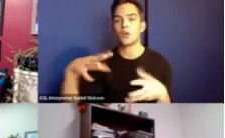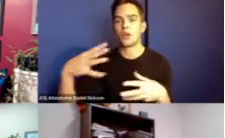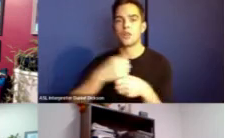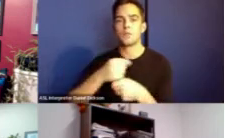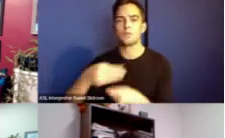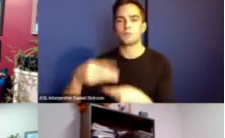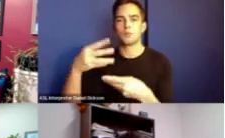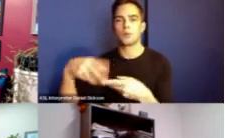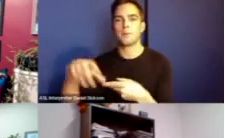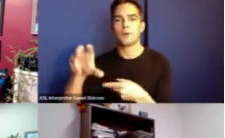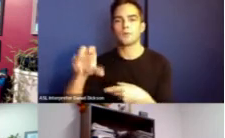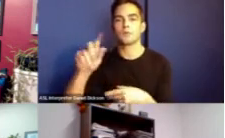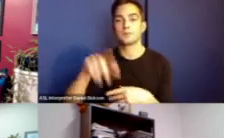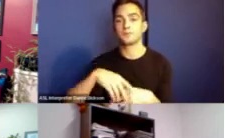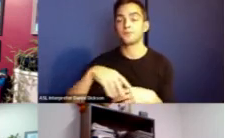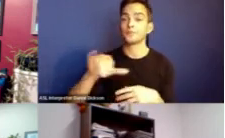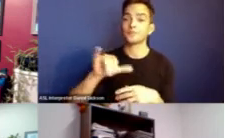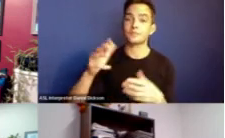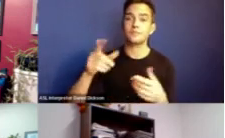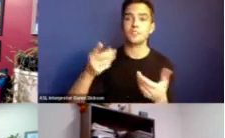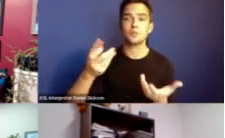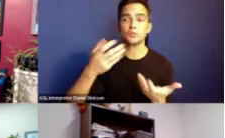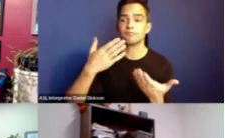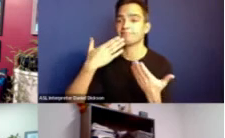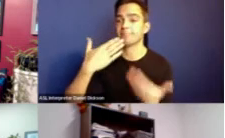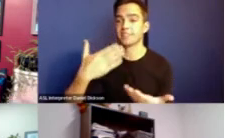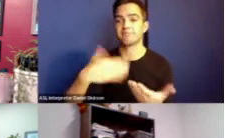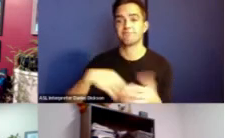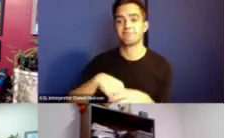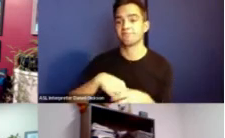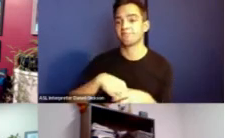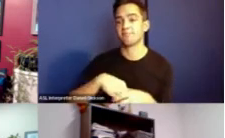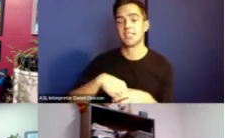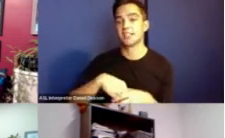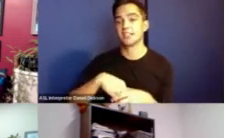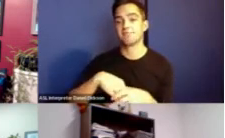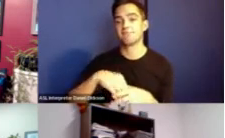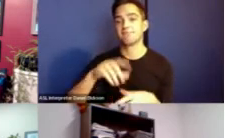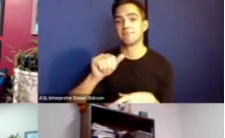want to really just think, to think certainly, Amy, for your